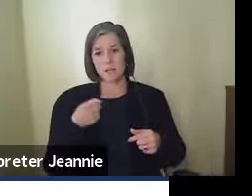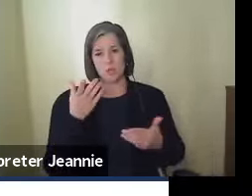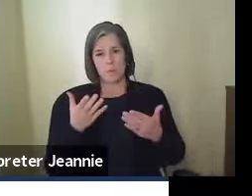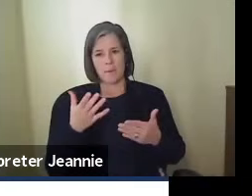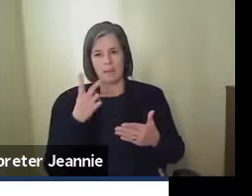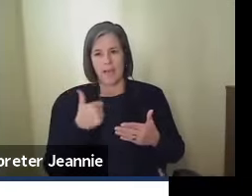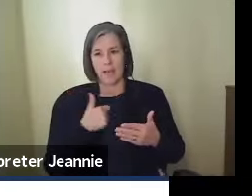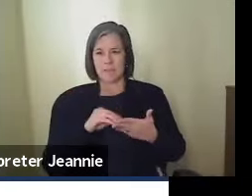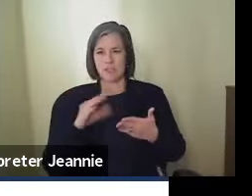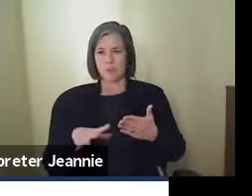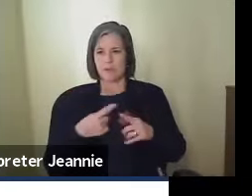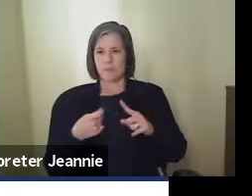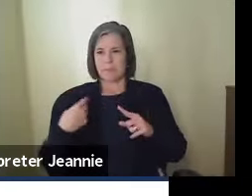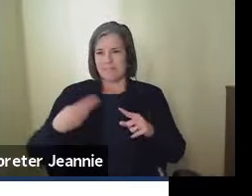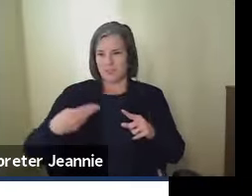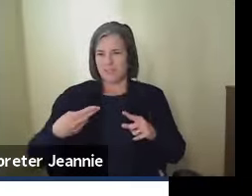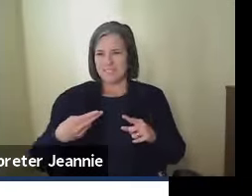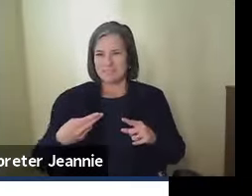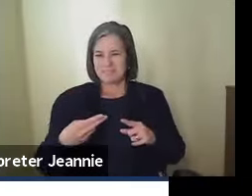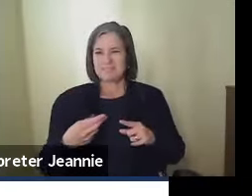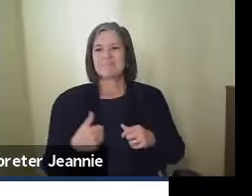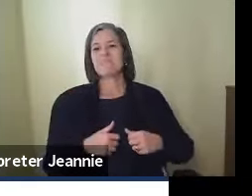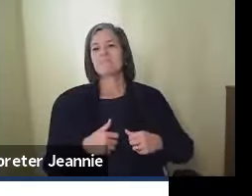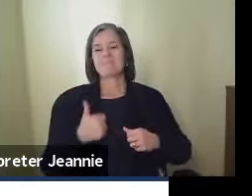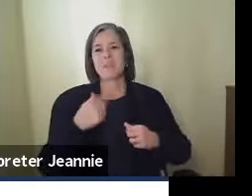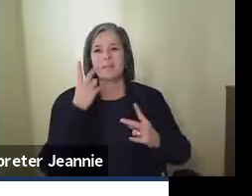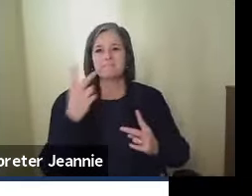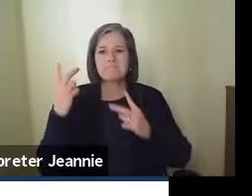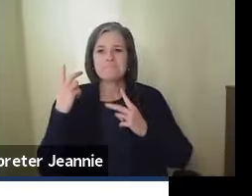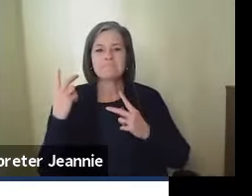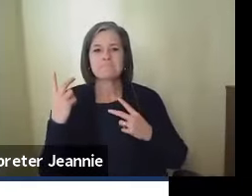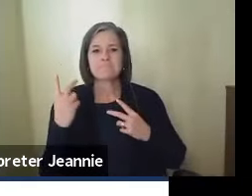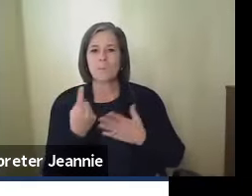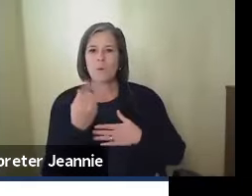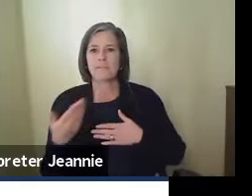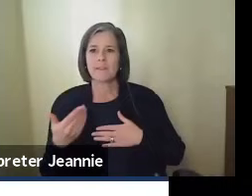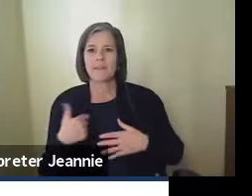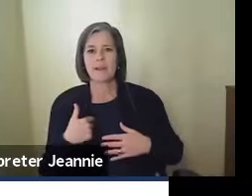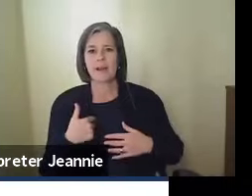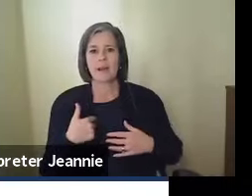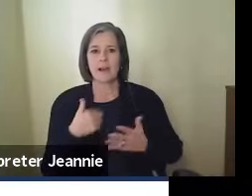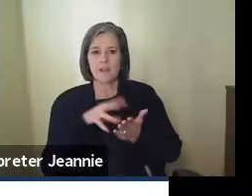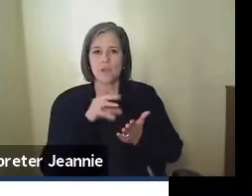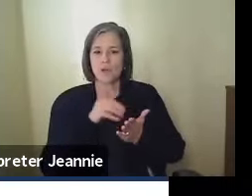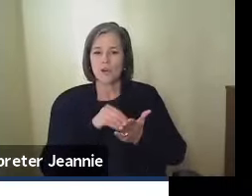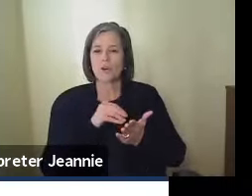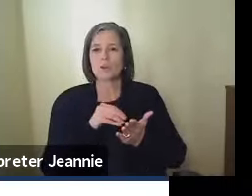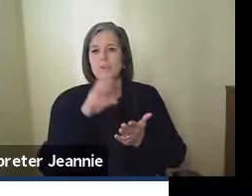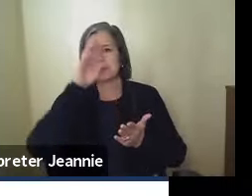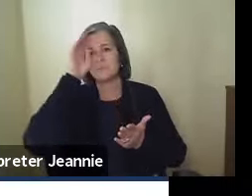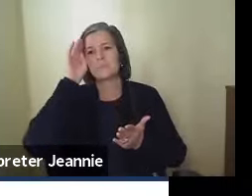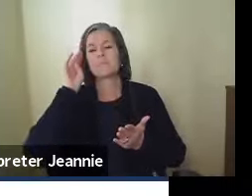student of history and I looked at one of the things that I have learned is that our country